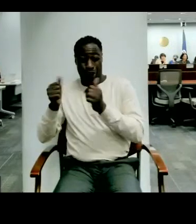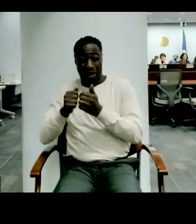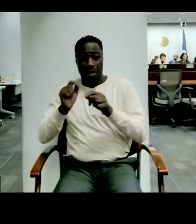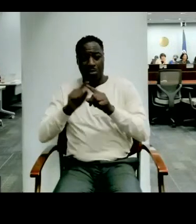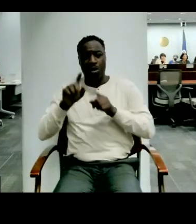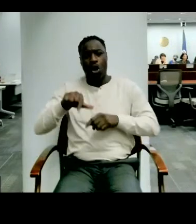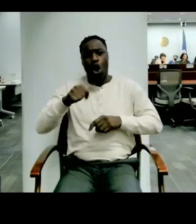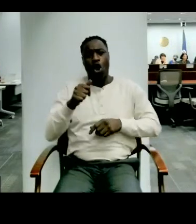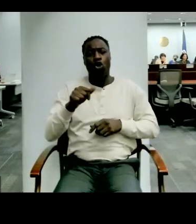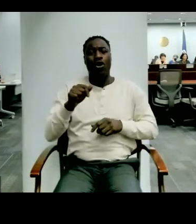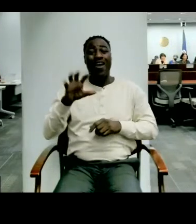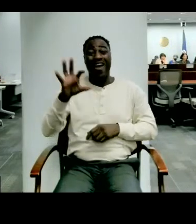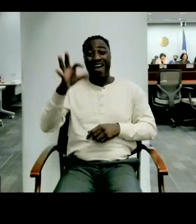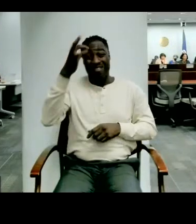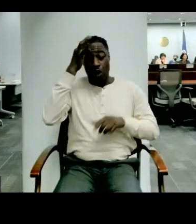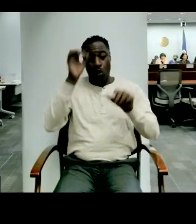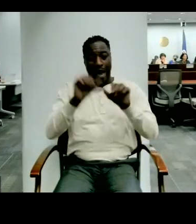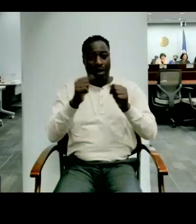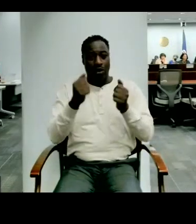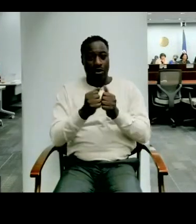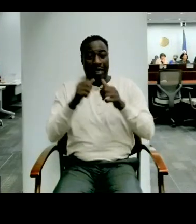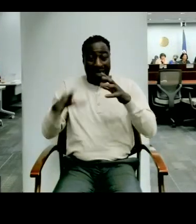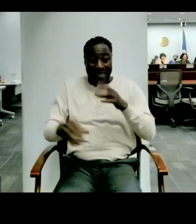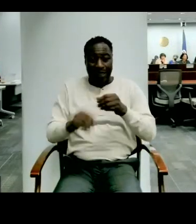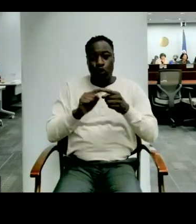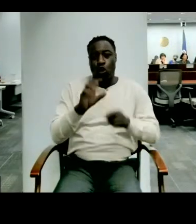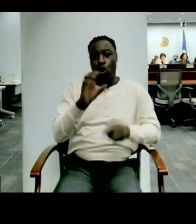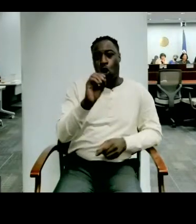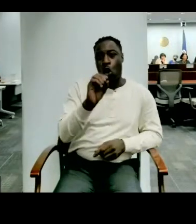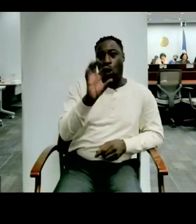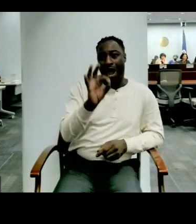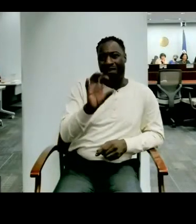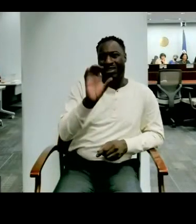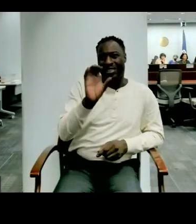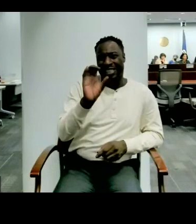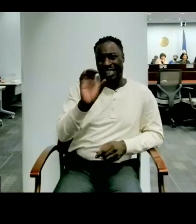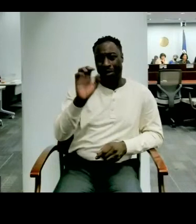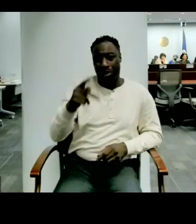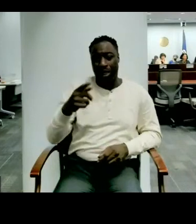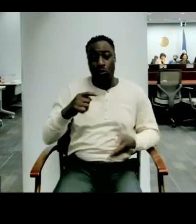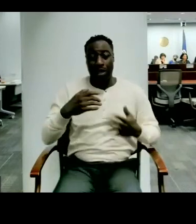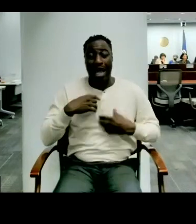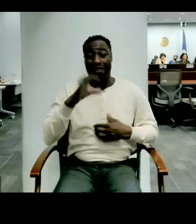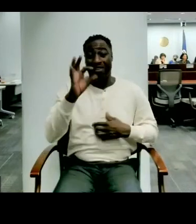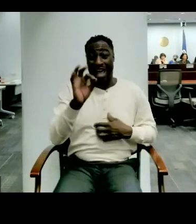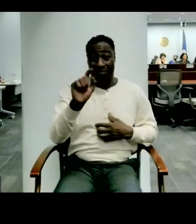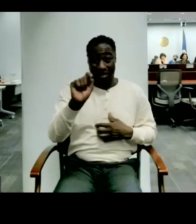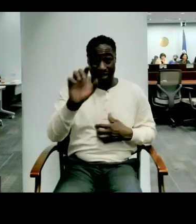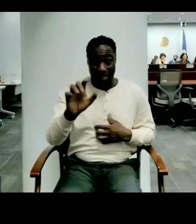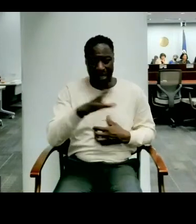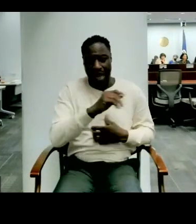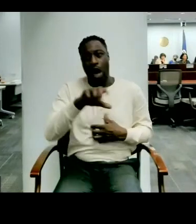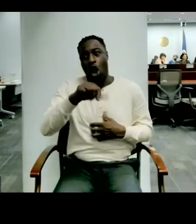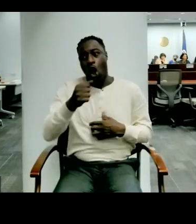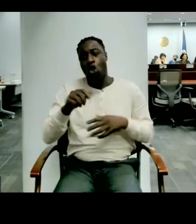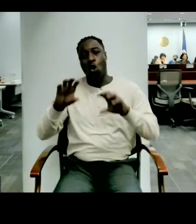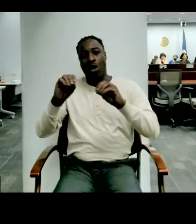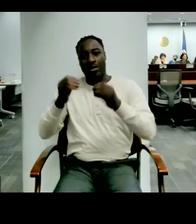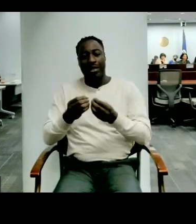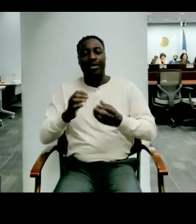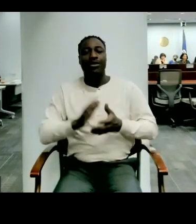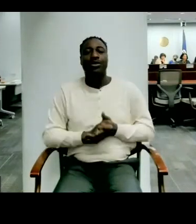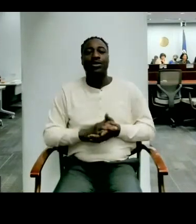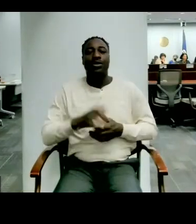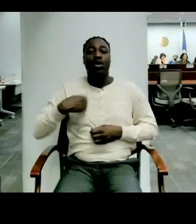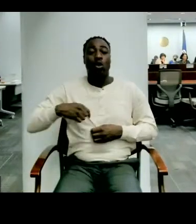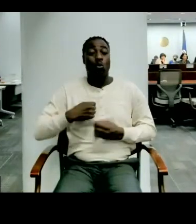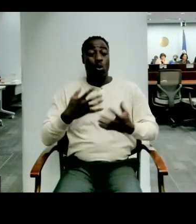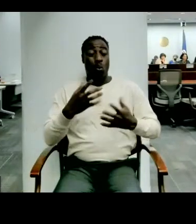Agencies um in addition to OFCCP, we have the FTC and others. Respectfully we would like to see the